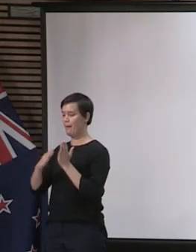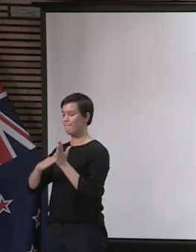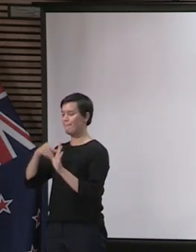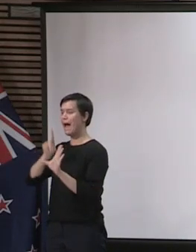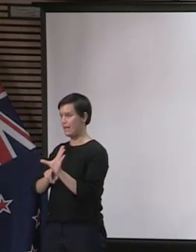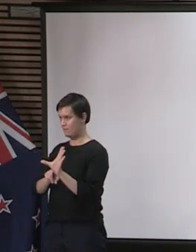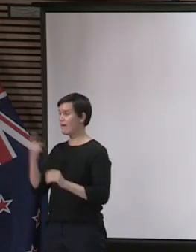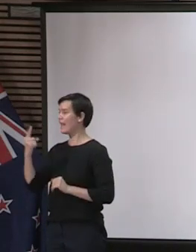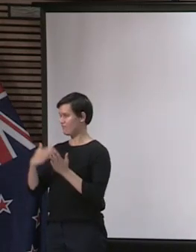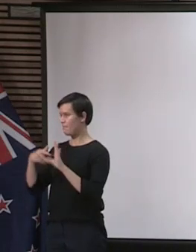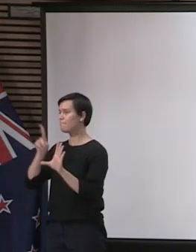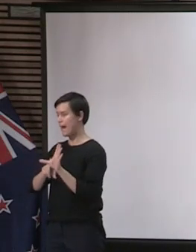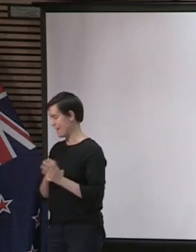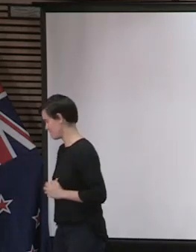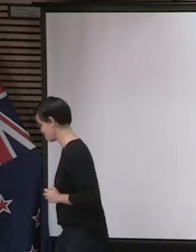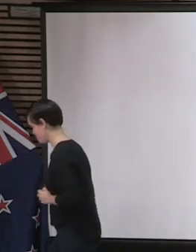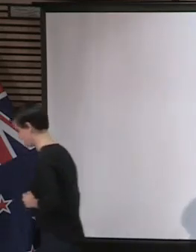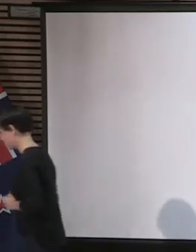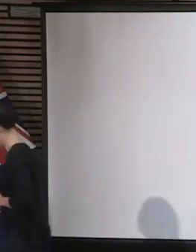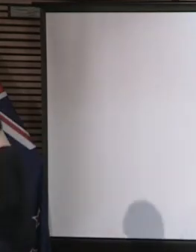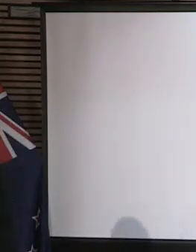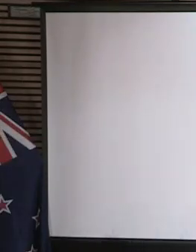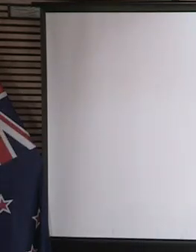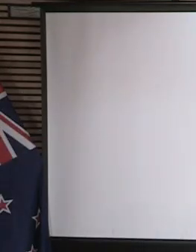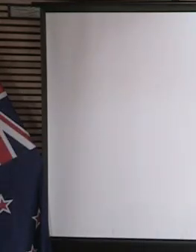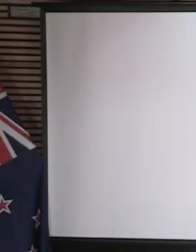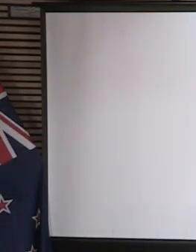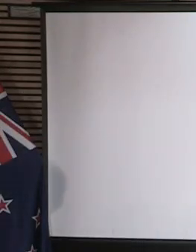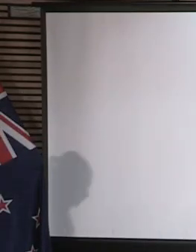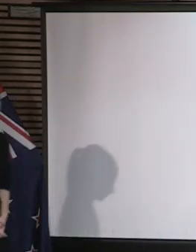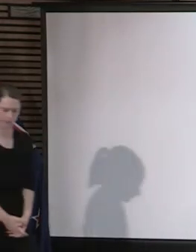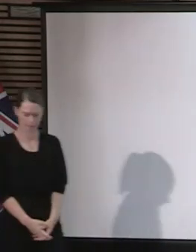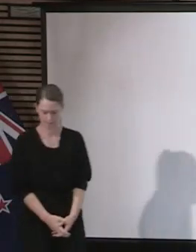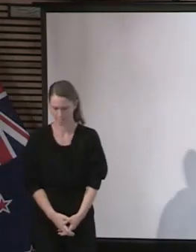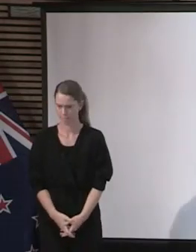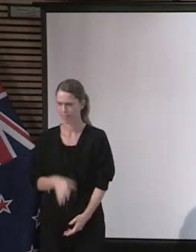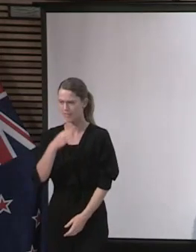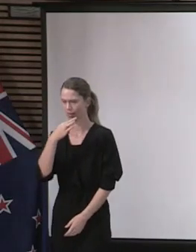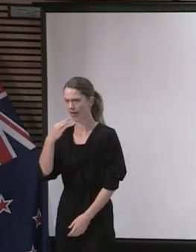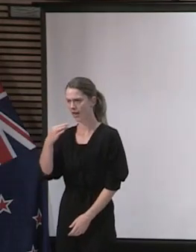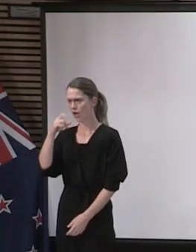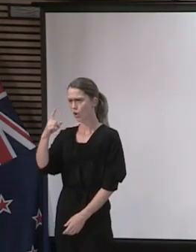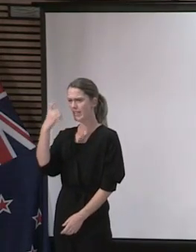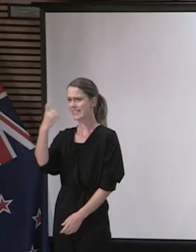PRIME MINISTER JACINDA ARDERN: We are making it on the 1th. Now REPORTER: Any lead-in time? PRIME MINISTER JACINDA ARDERN: